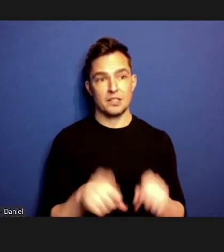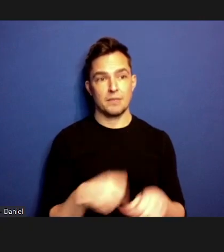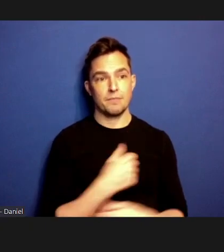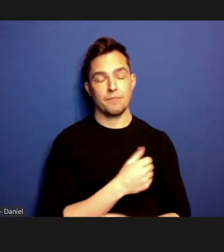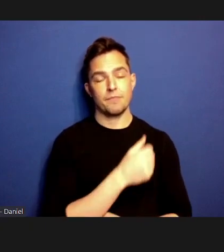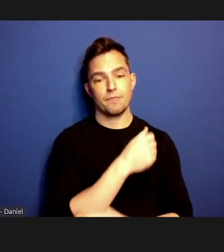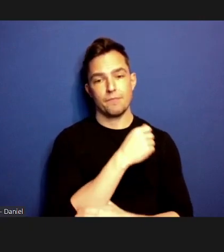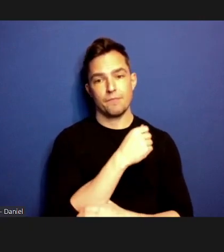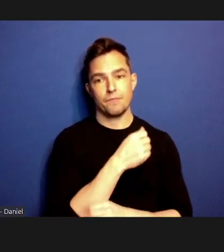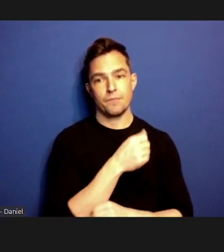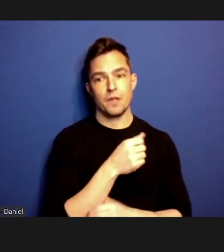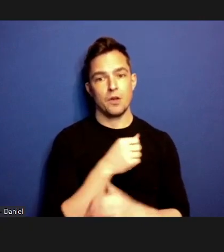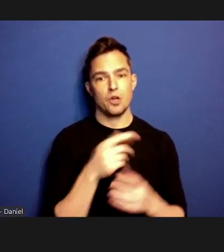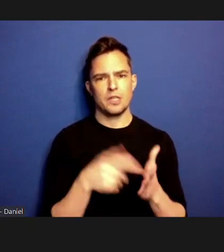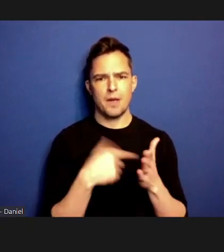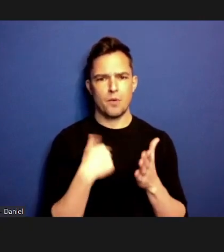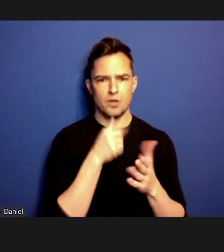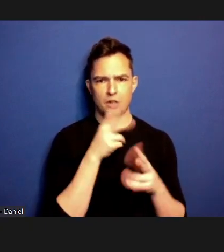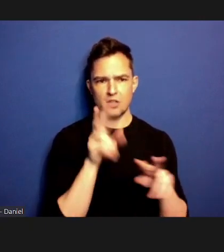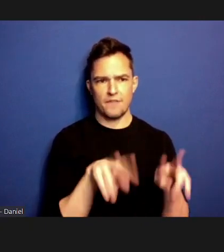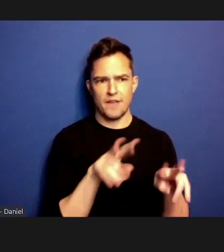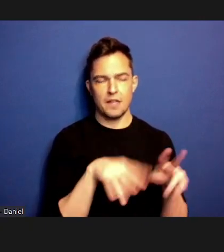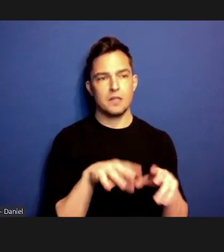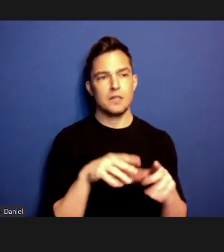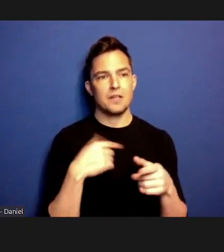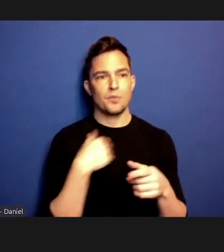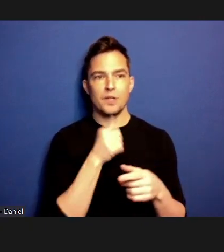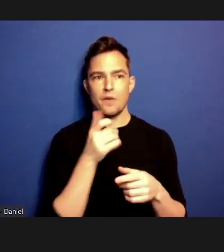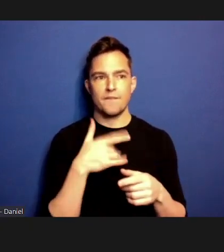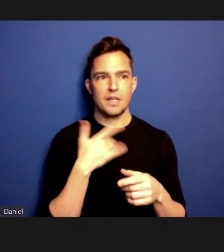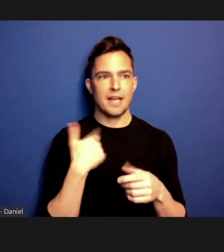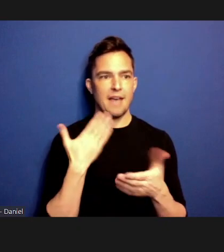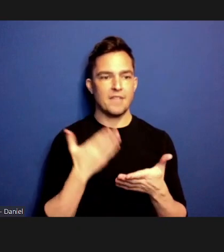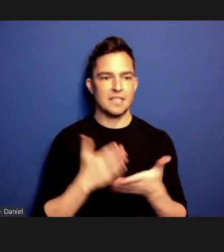that we're not surveilled. We don't feel we have an entitlement to ask for those things,